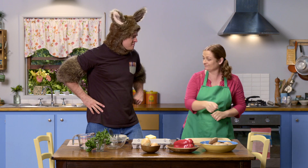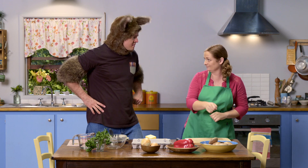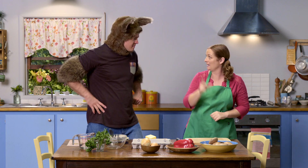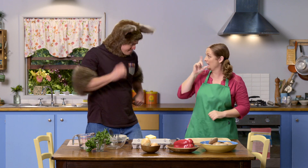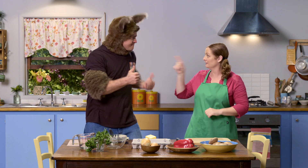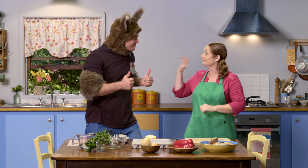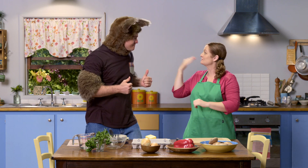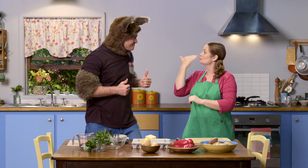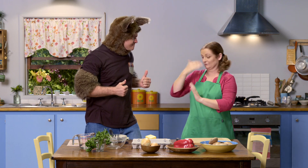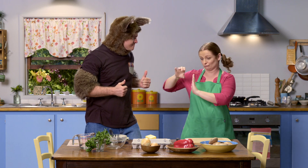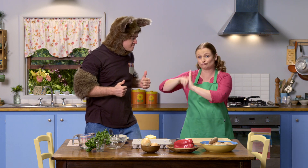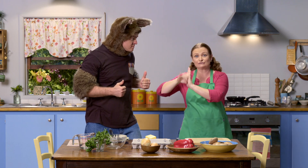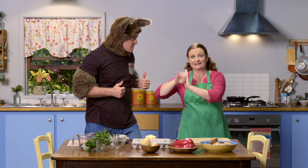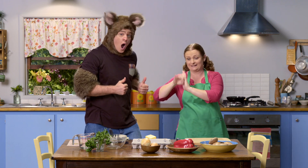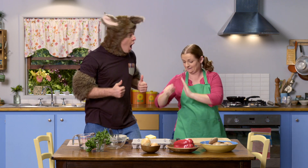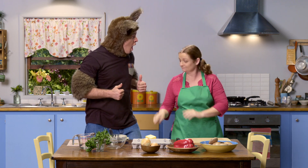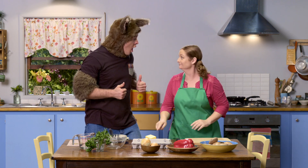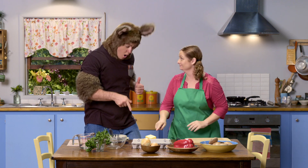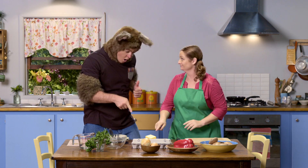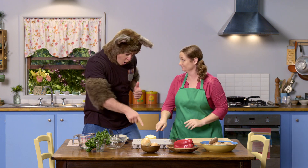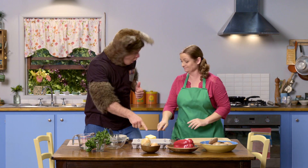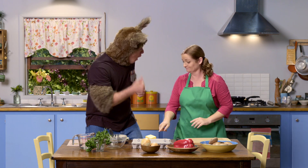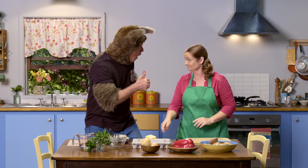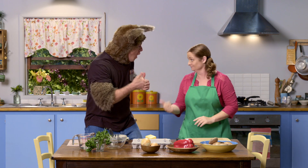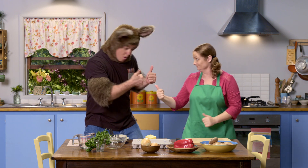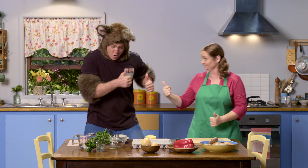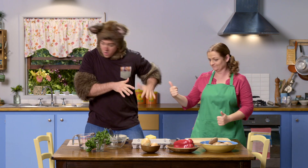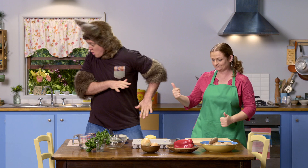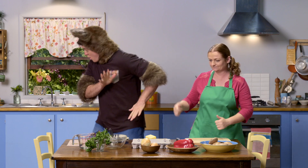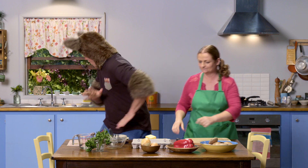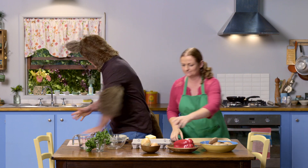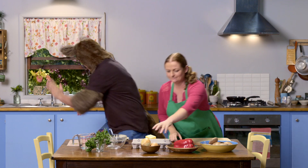Can you please grate the cheese? OK! Great.